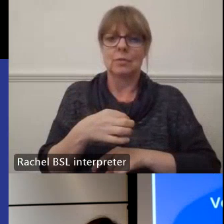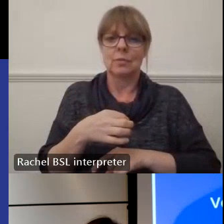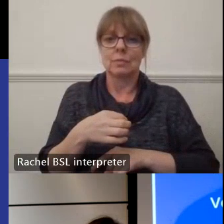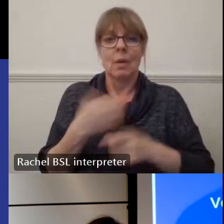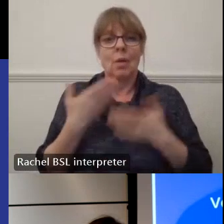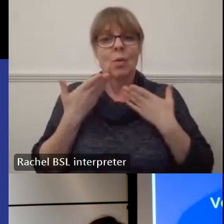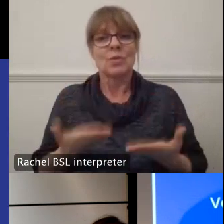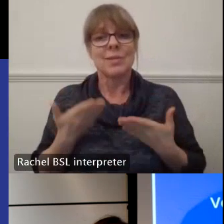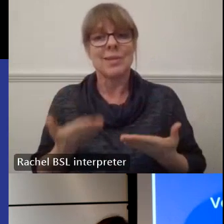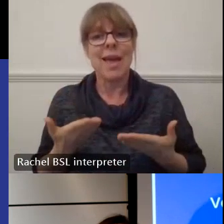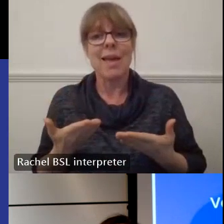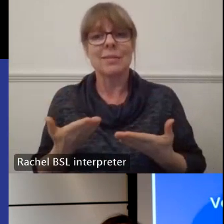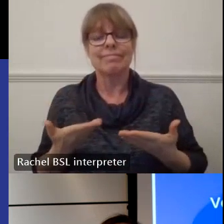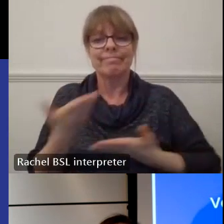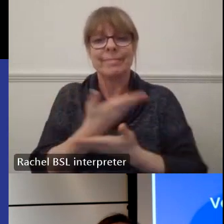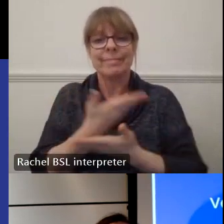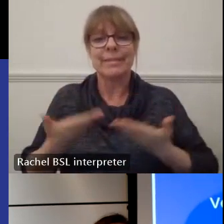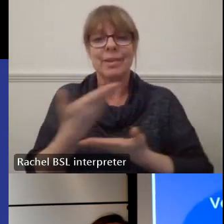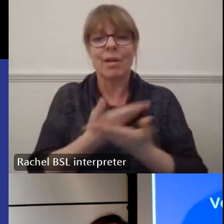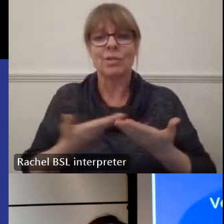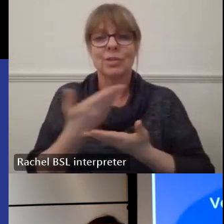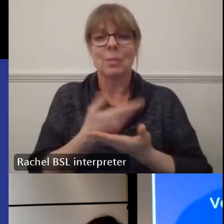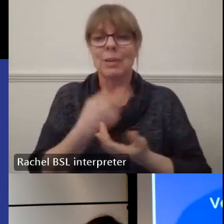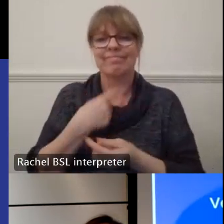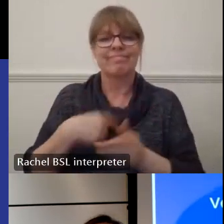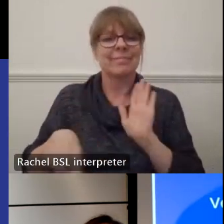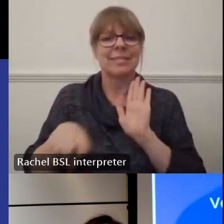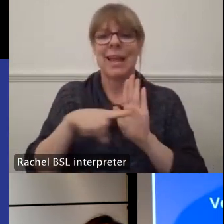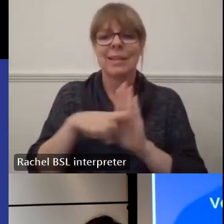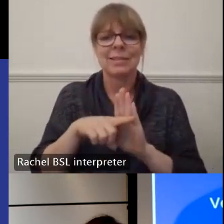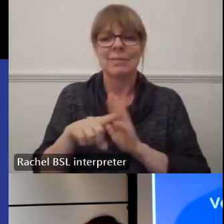is that it's really negative and not nice to say that you're going to give your time